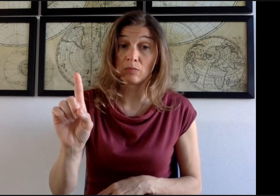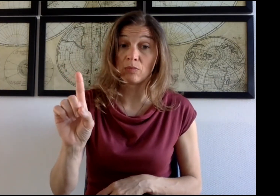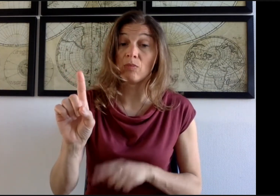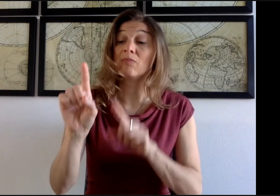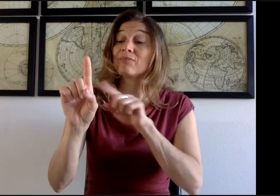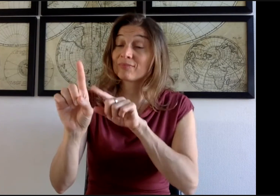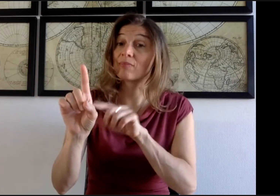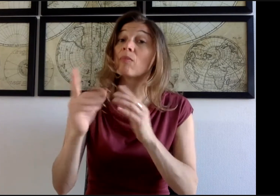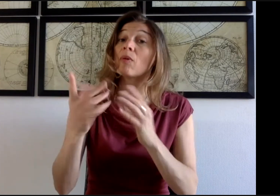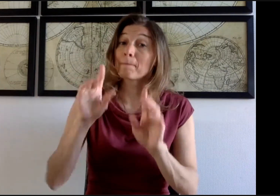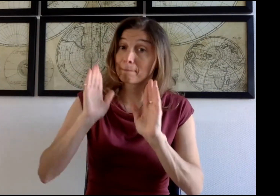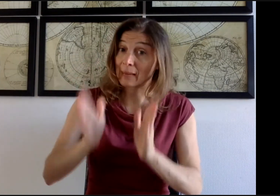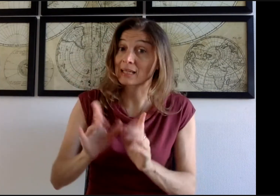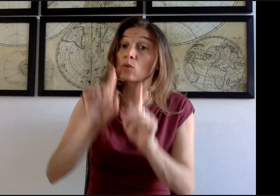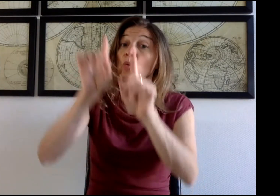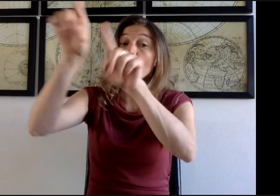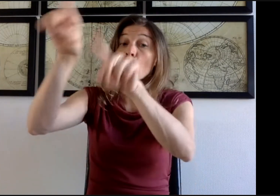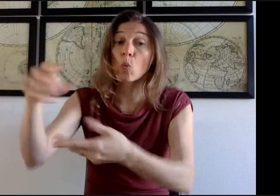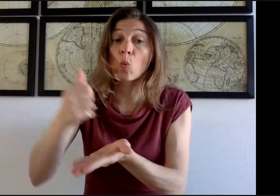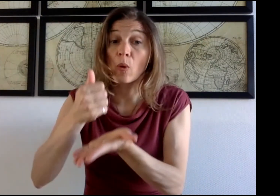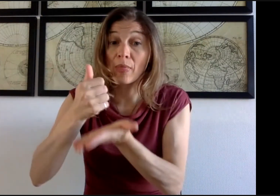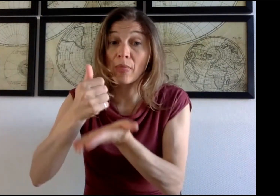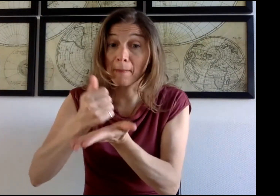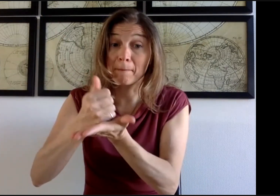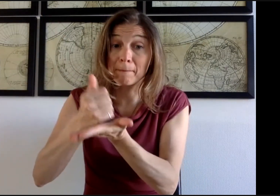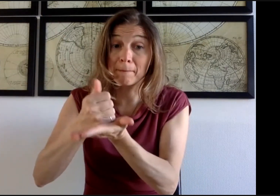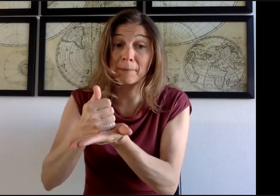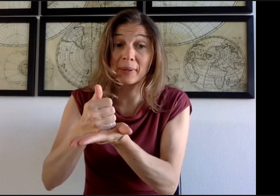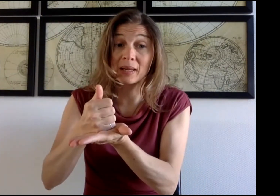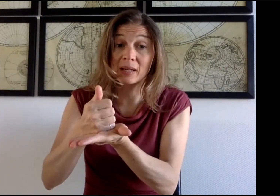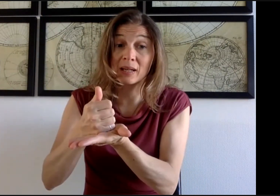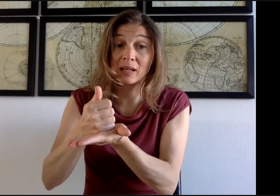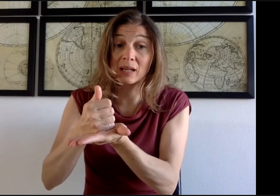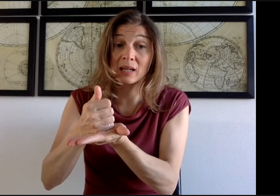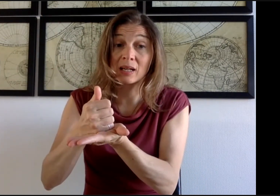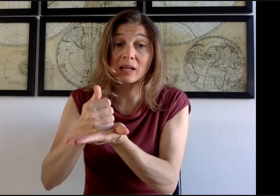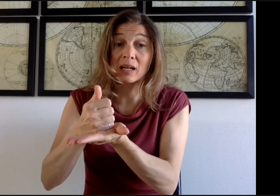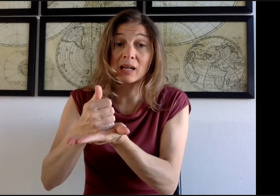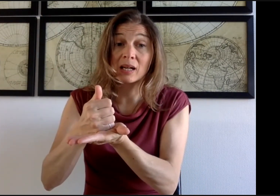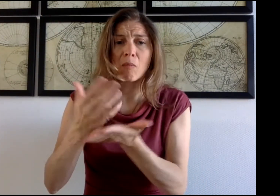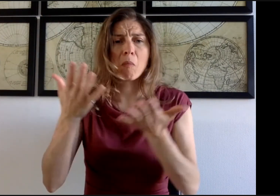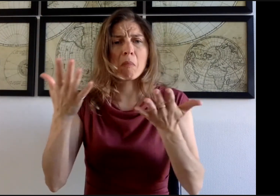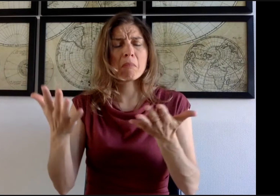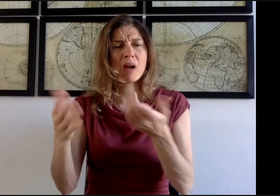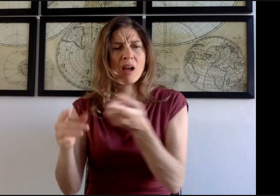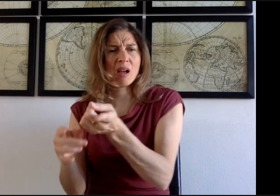We have identified lacks as well in education rights.